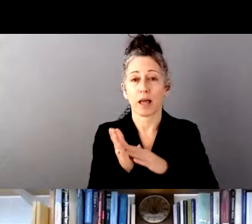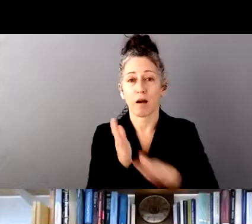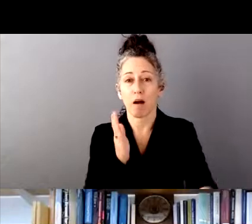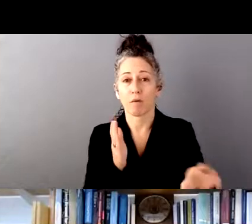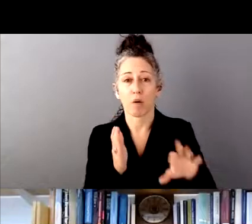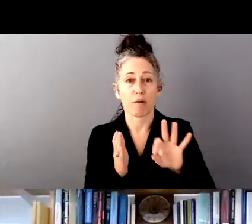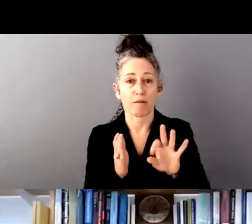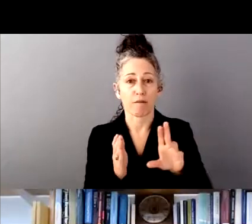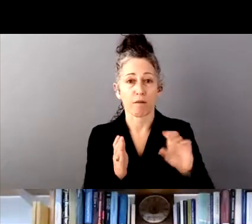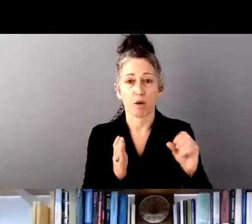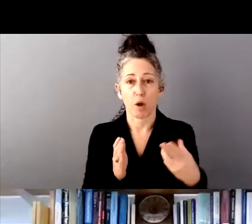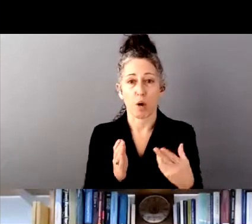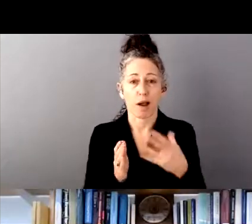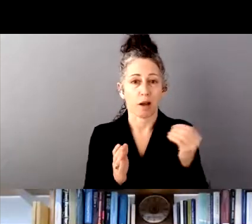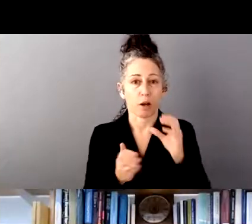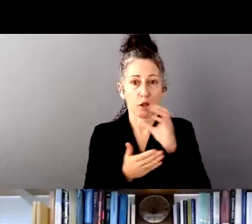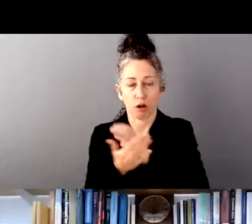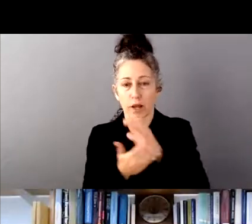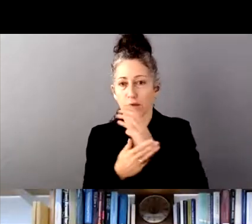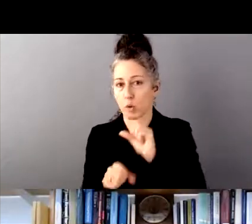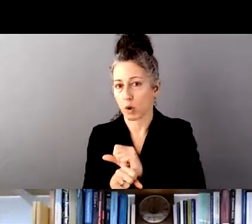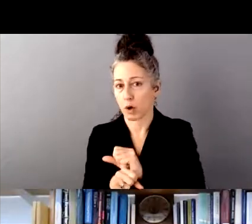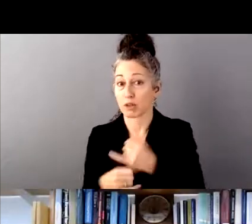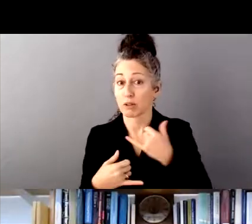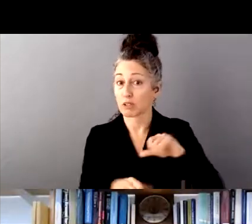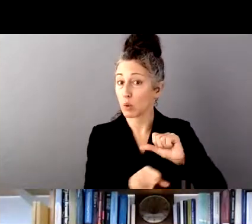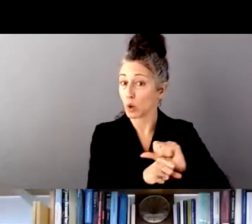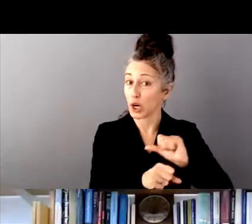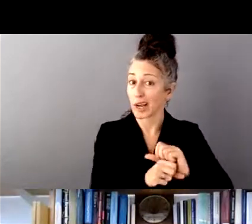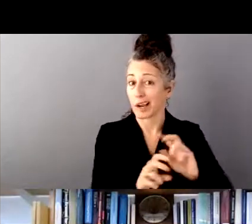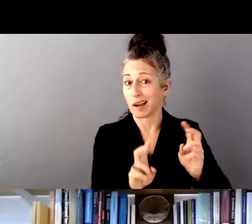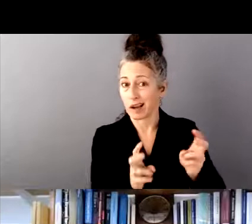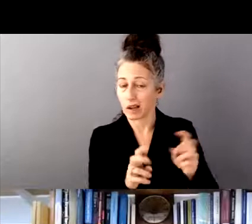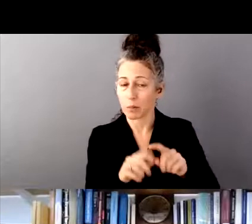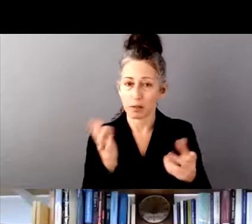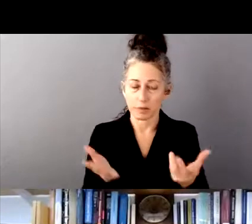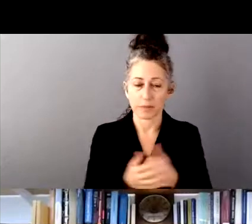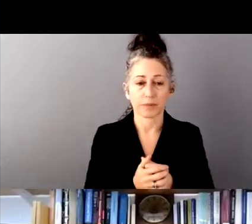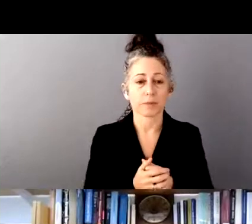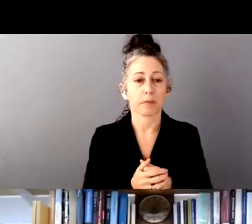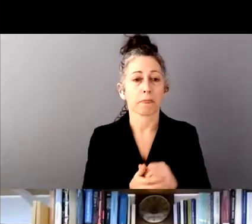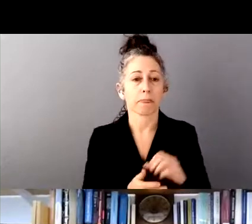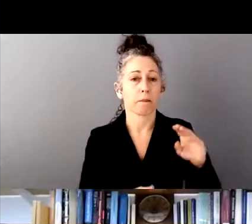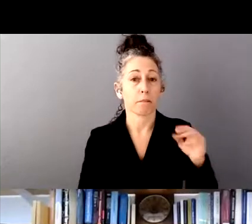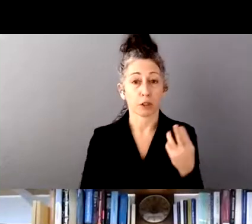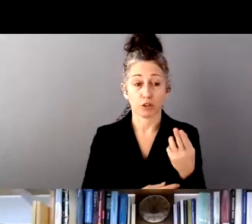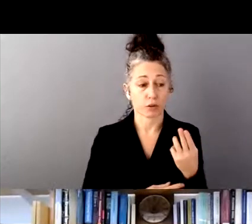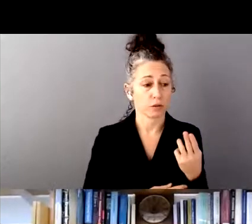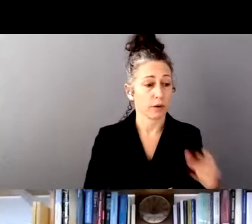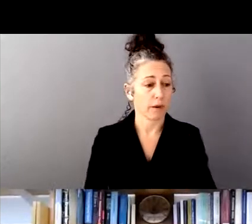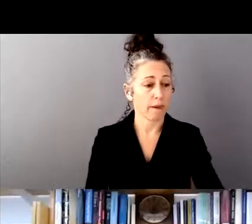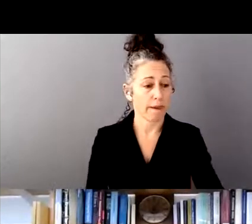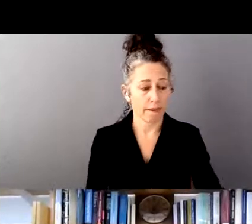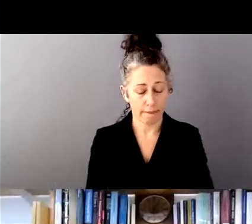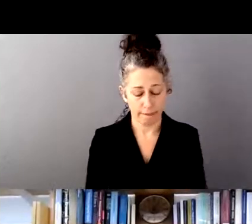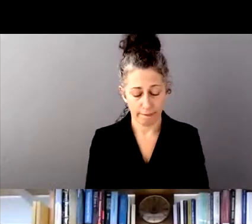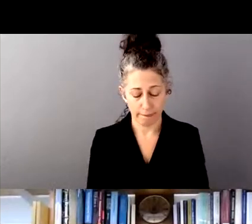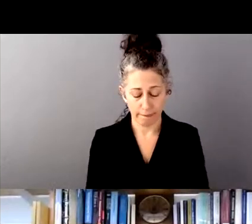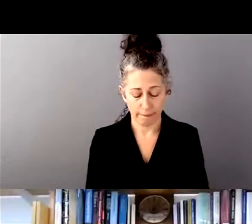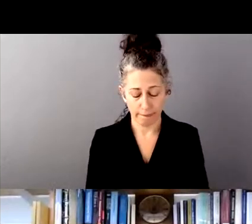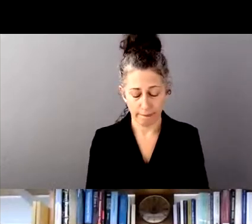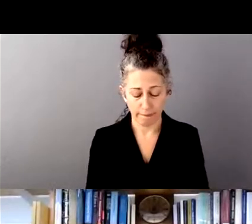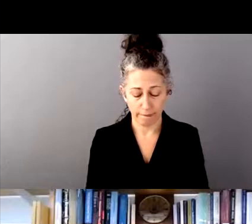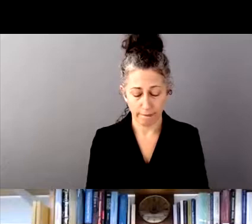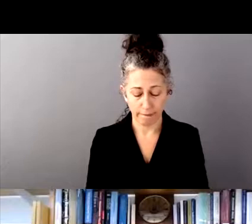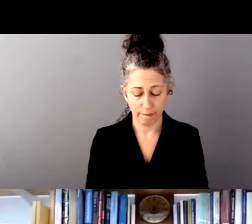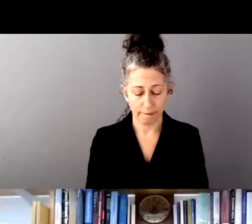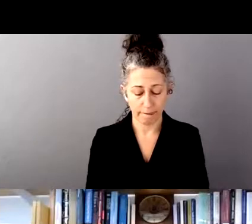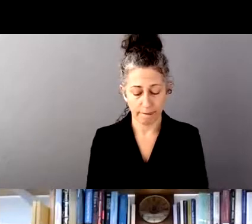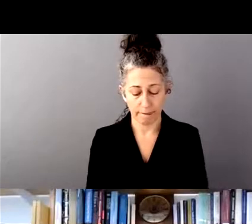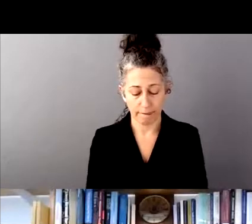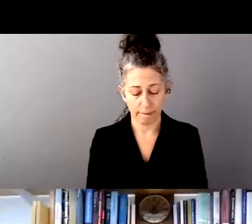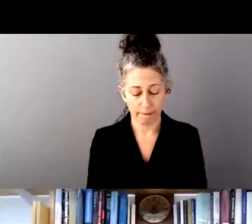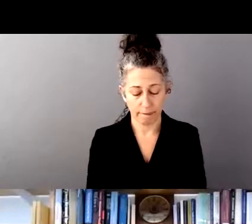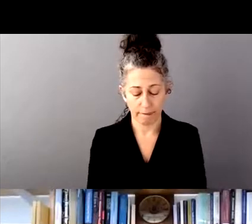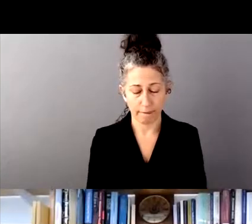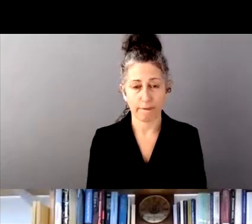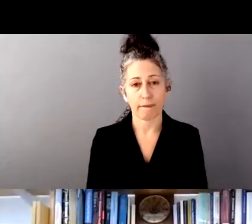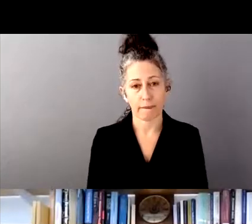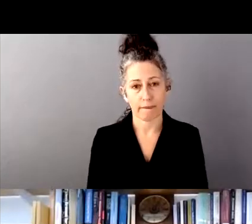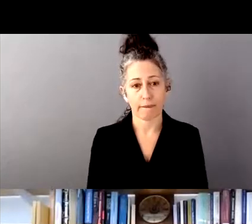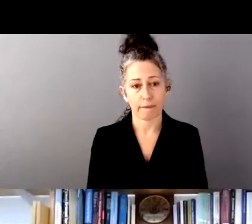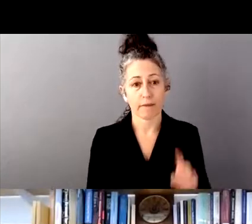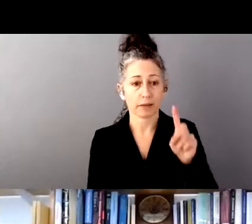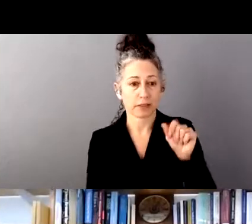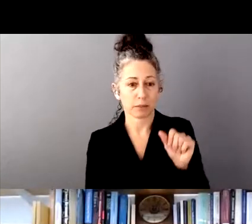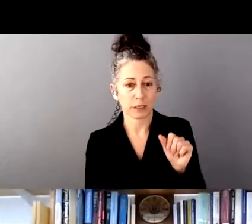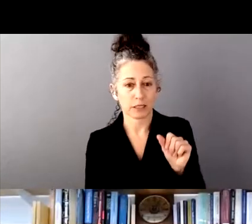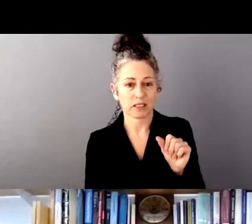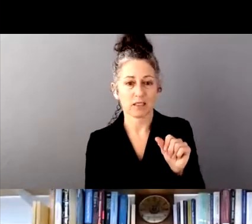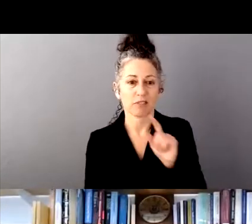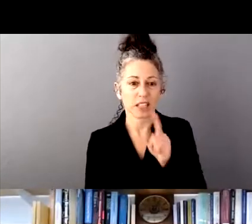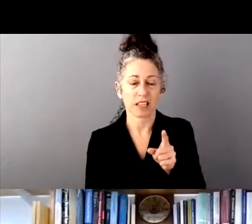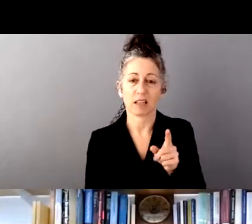actively looking for work. So, they're still engaged in the labor market in some way. If we look at March, oops, sorry, it went the wrong way. We see that really people with disabilities have stayed engaged in the labor market. Relative to people without disabilities, people